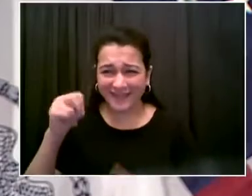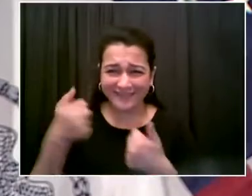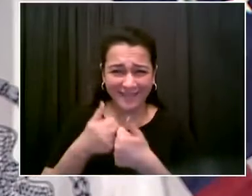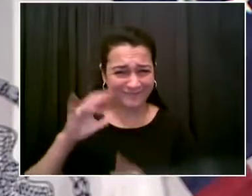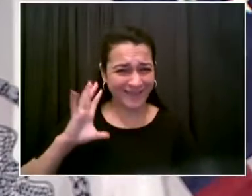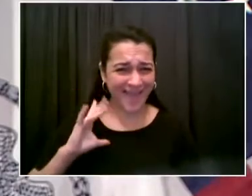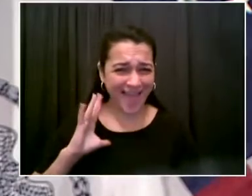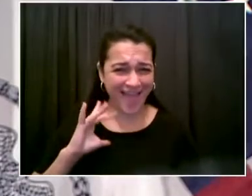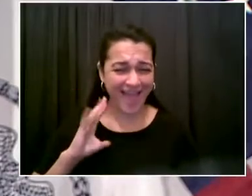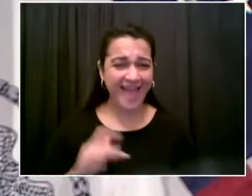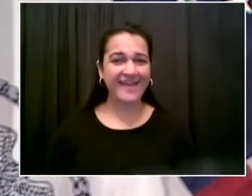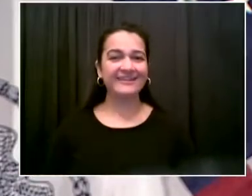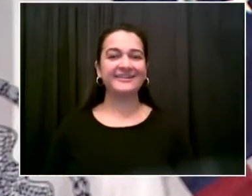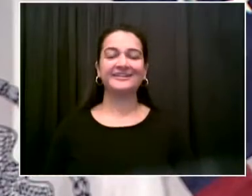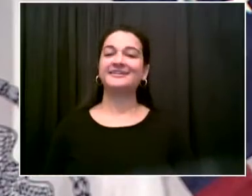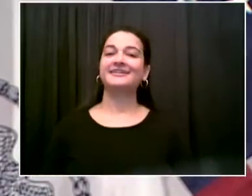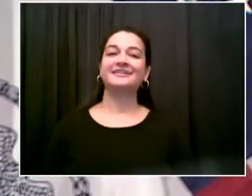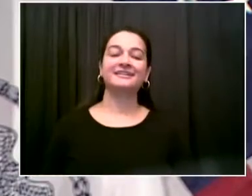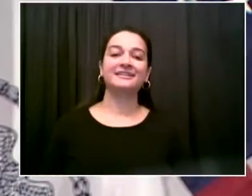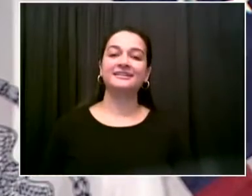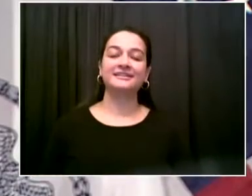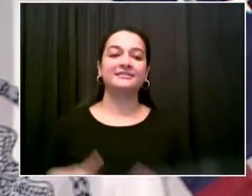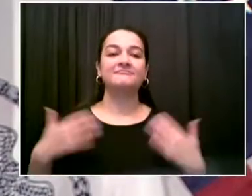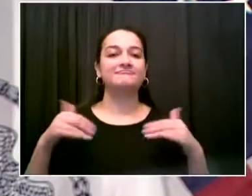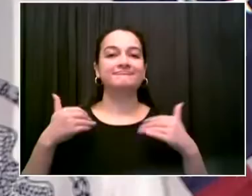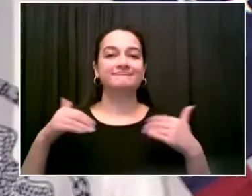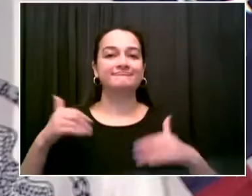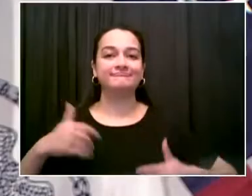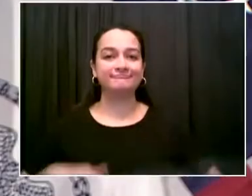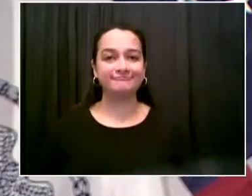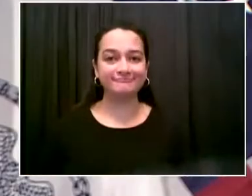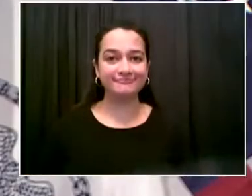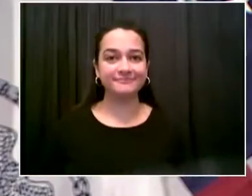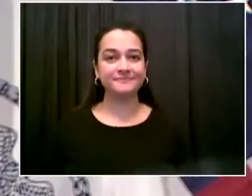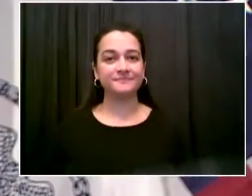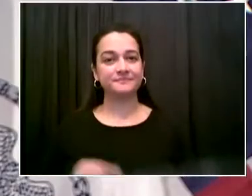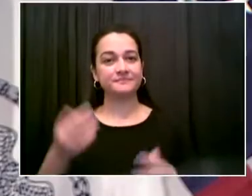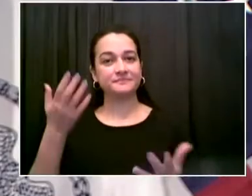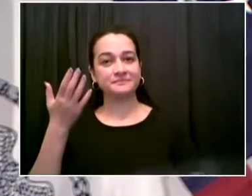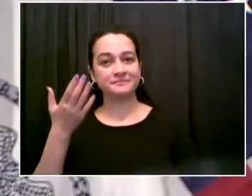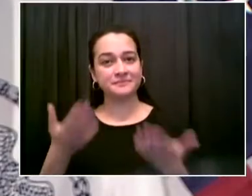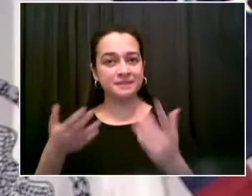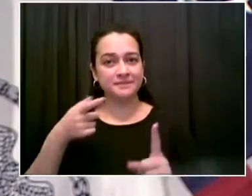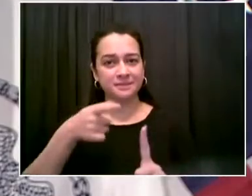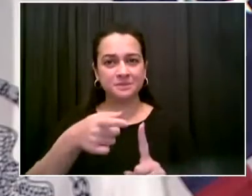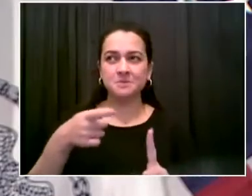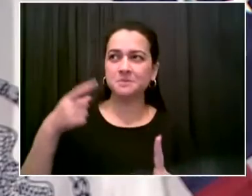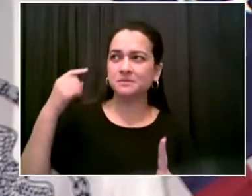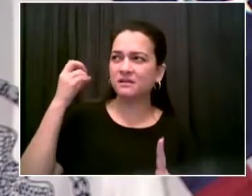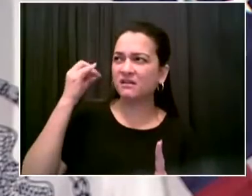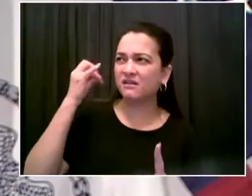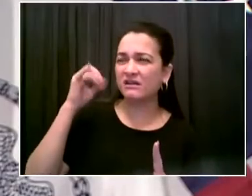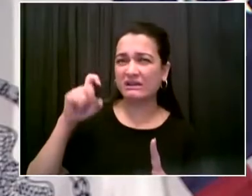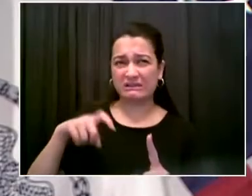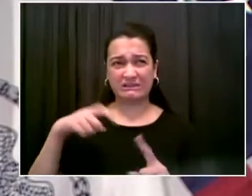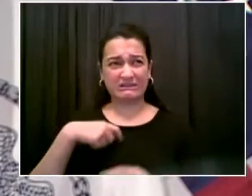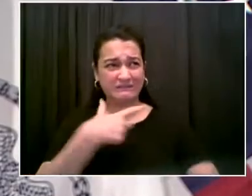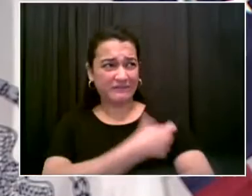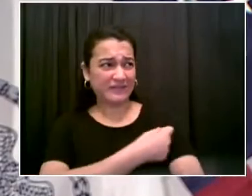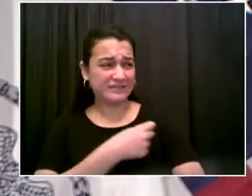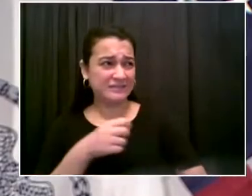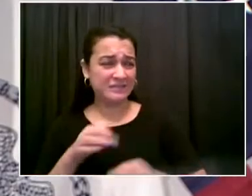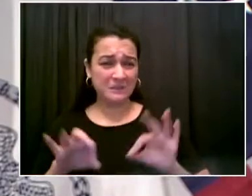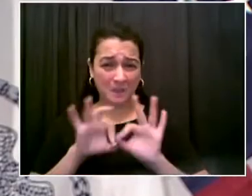TO VISUALIZE HOW